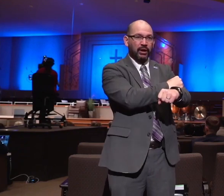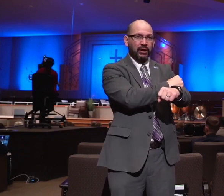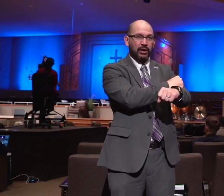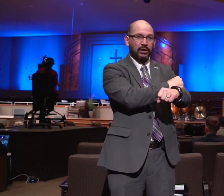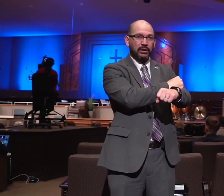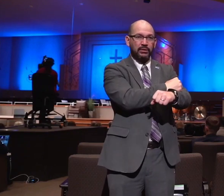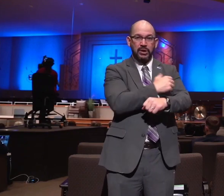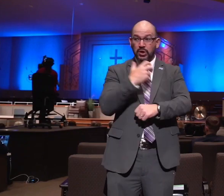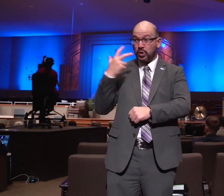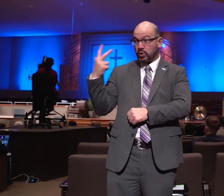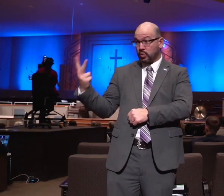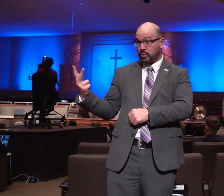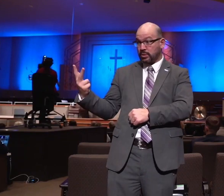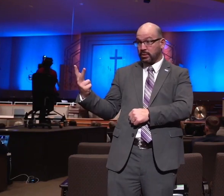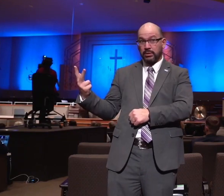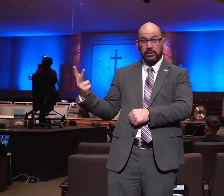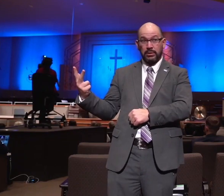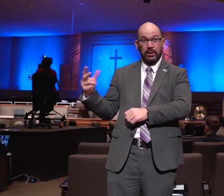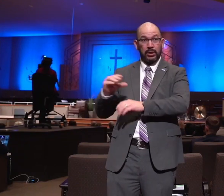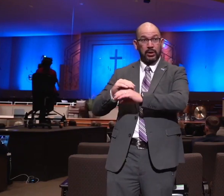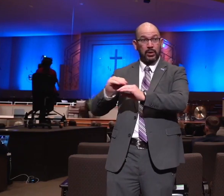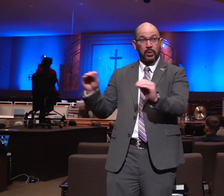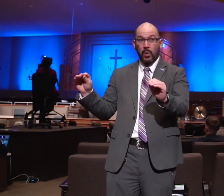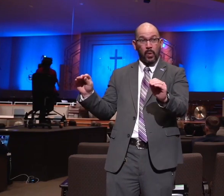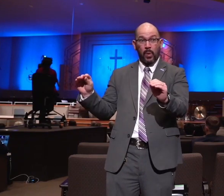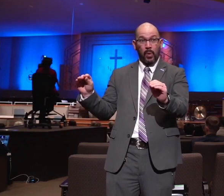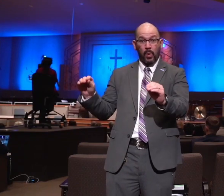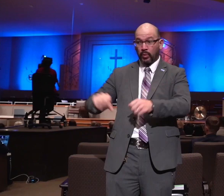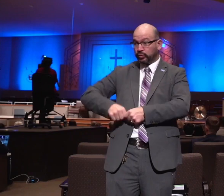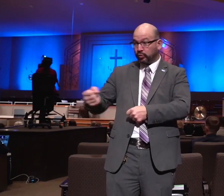soldiers